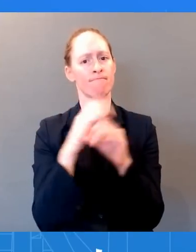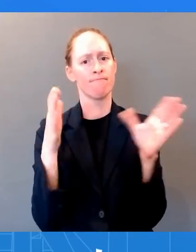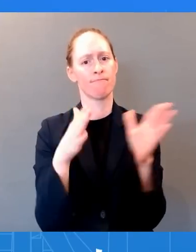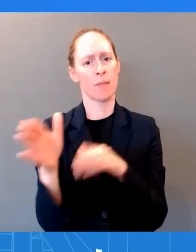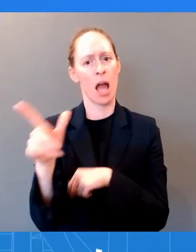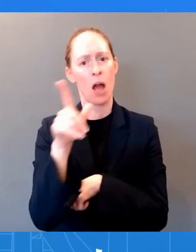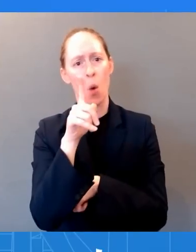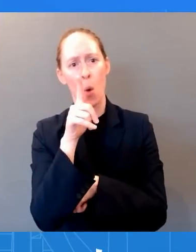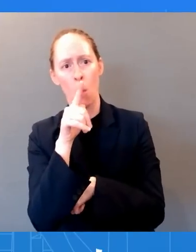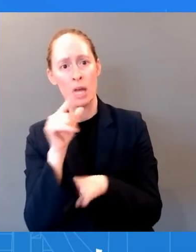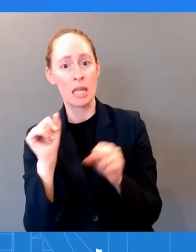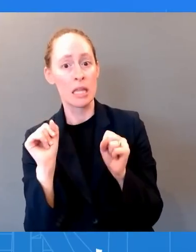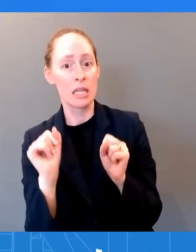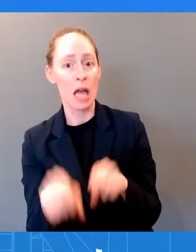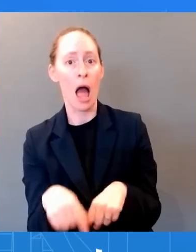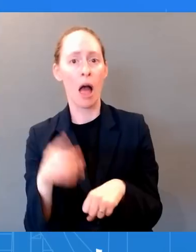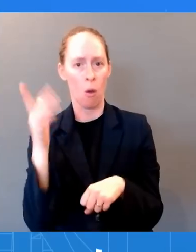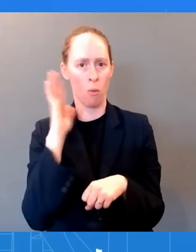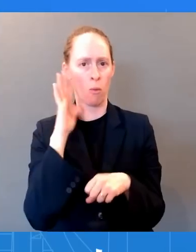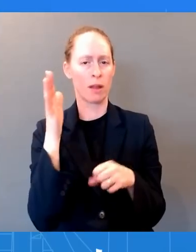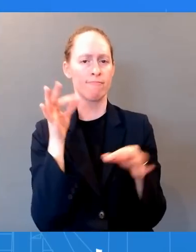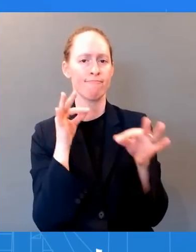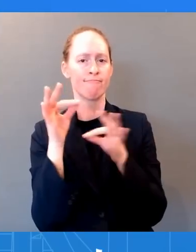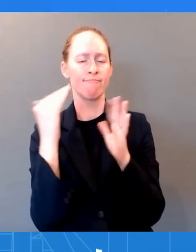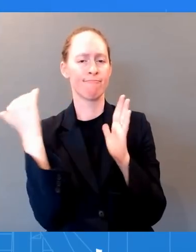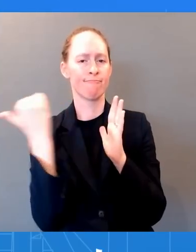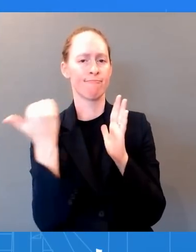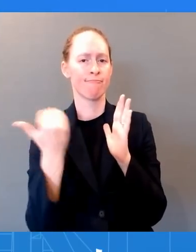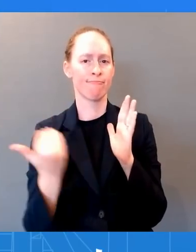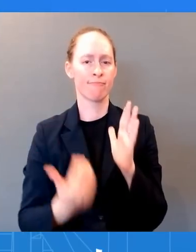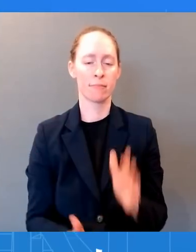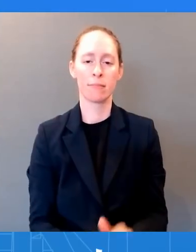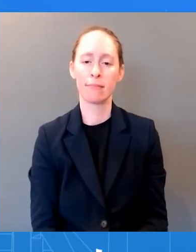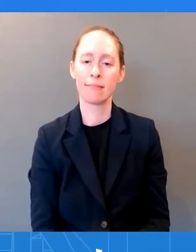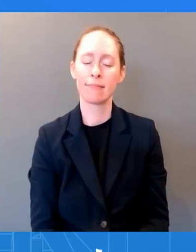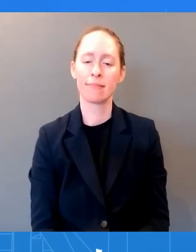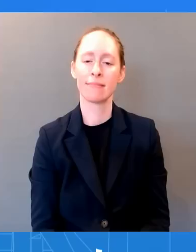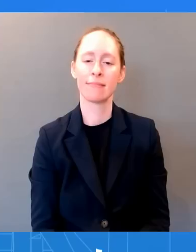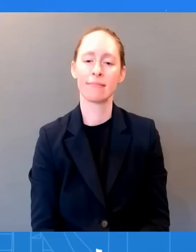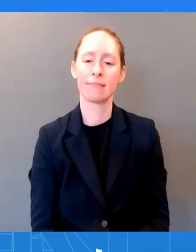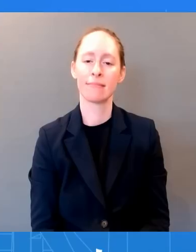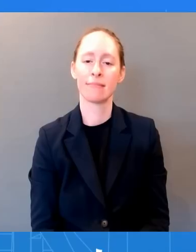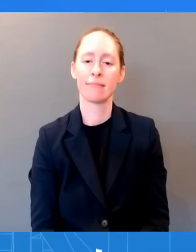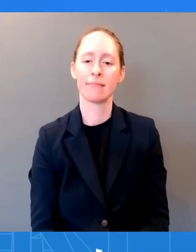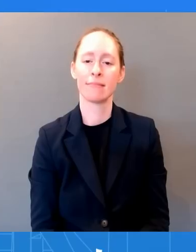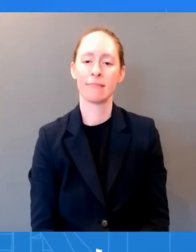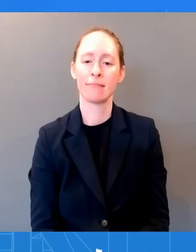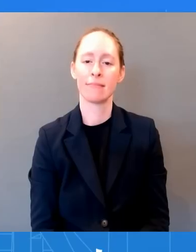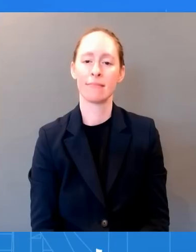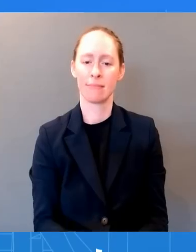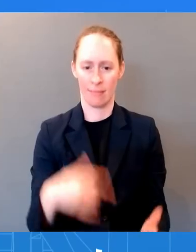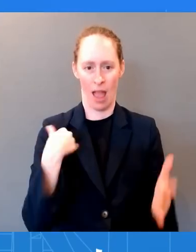And they're going to lay that out, so I don't want to get ahead of them. But look, I mean, we've -- that's why we're -- we're kind of --